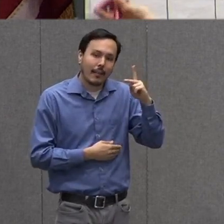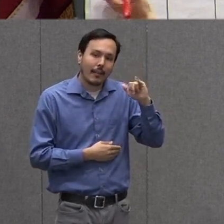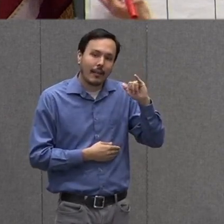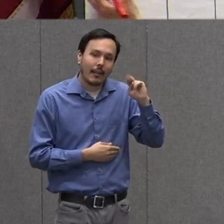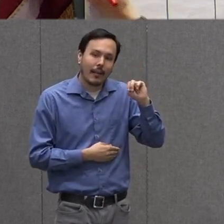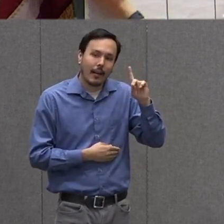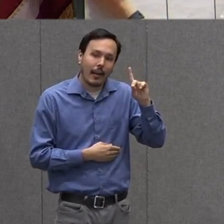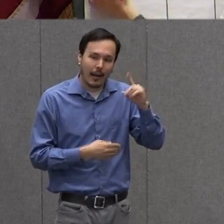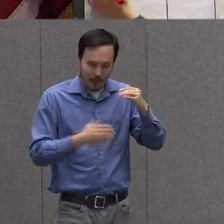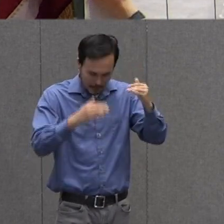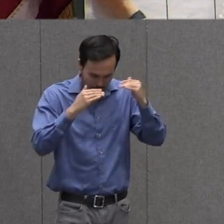and patient.